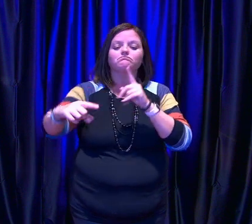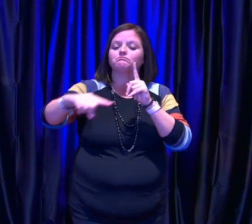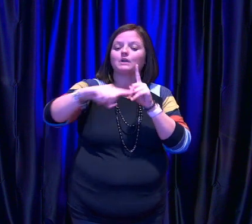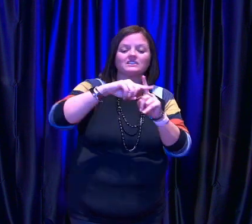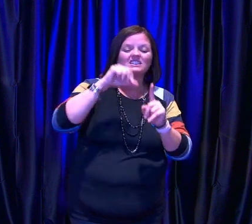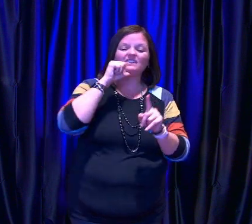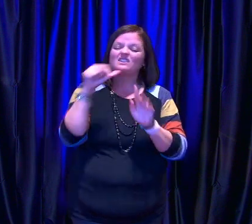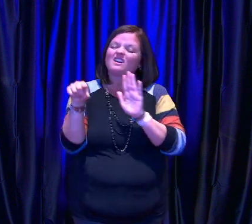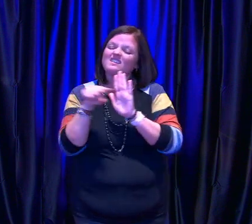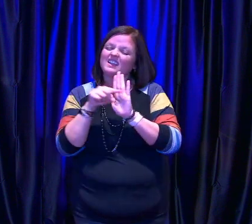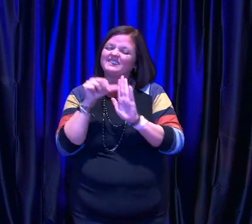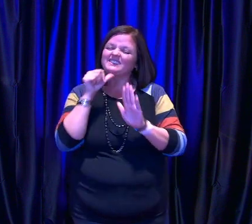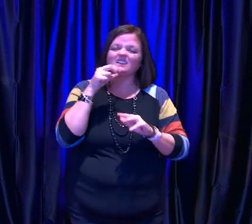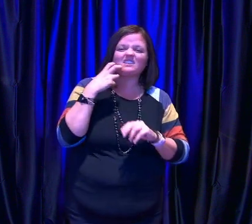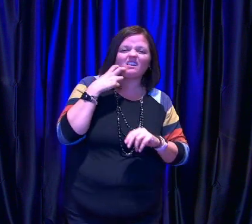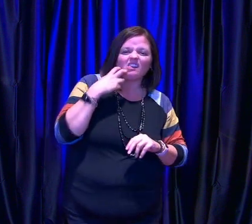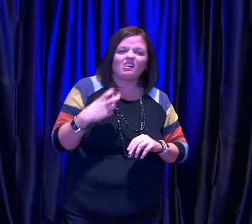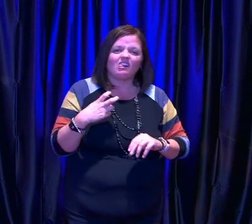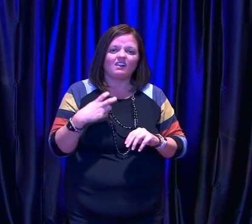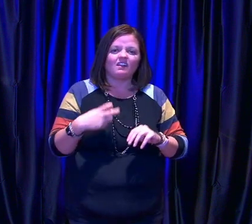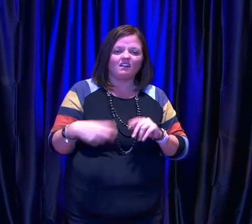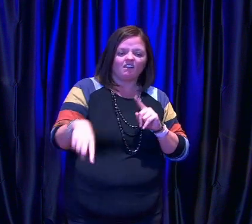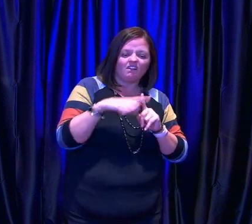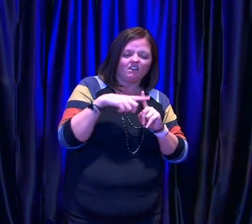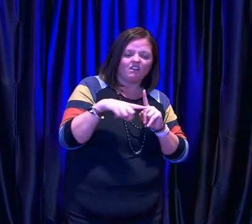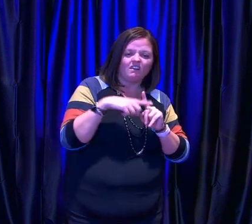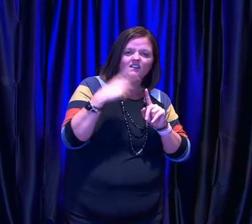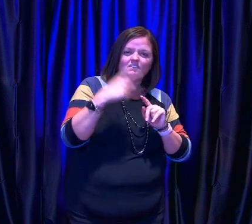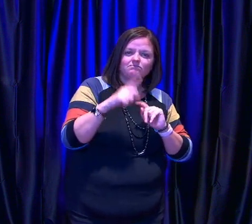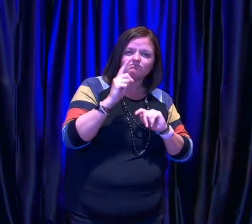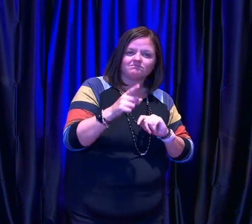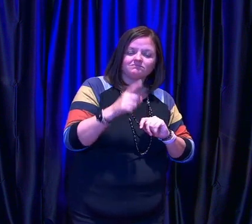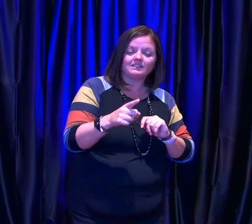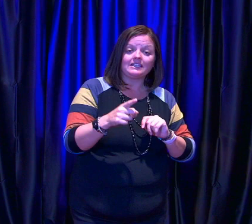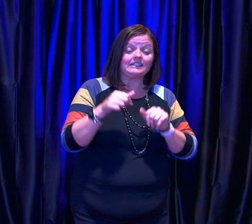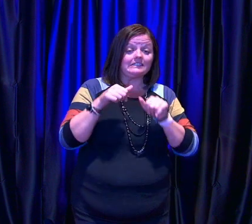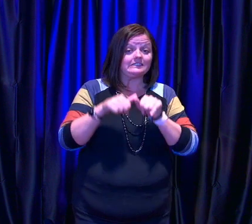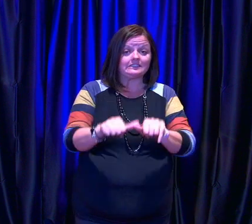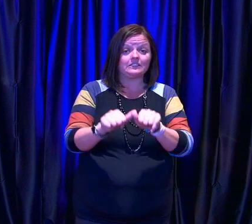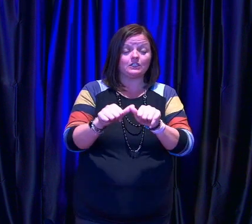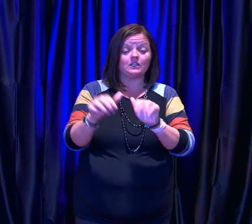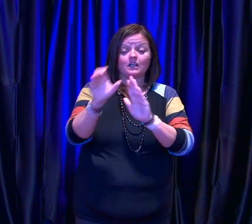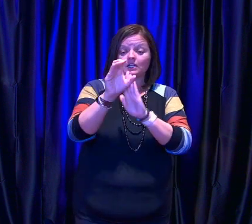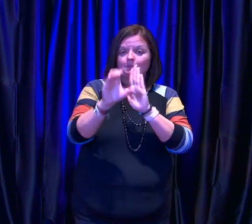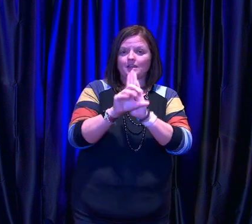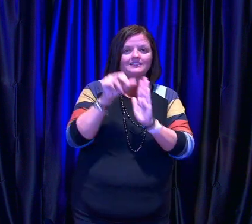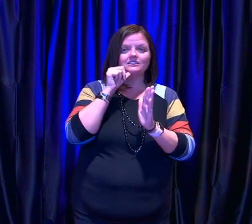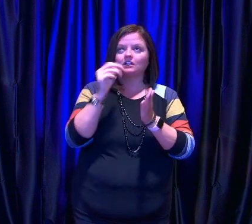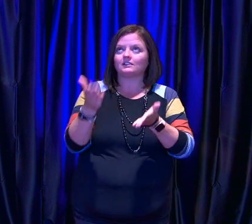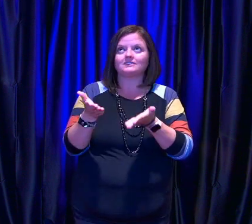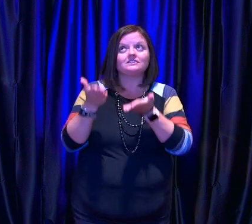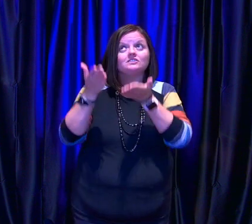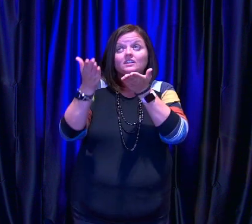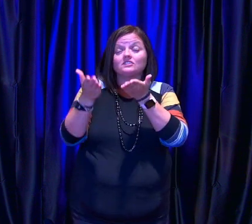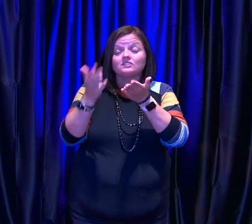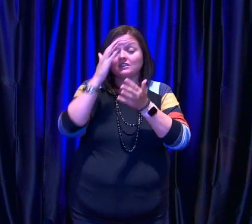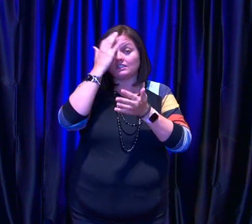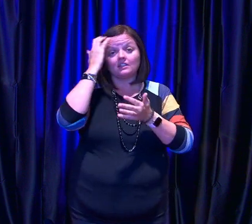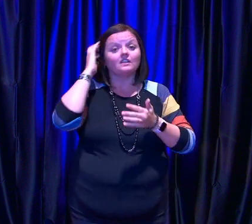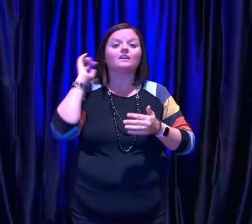this harsh imperative it still is a commandment it isn't a suggestion and it's for our good so